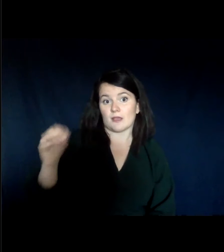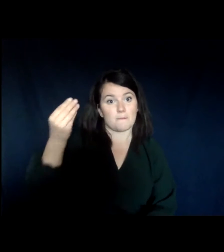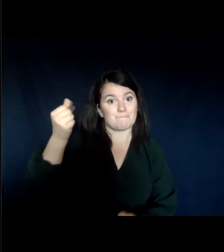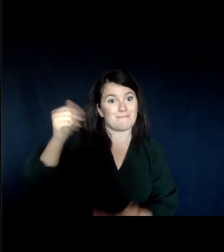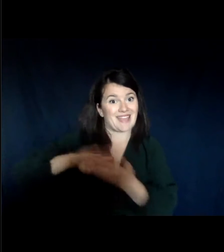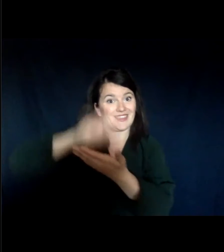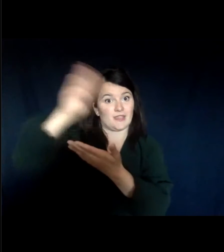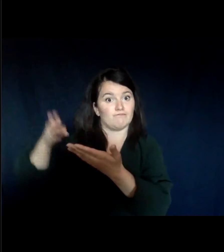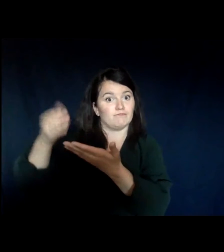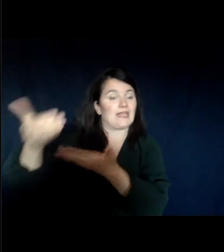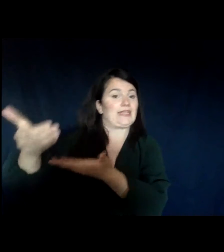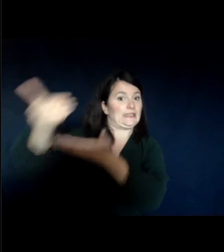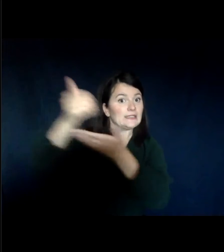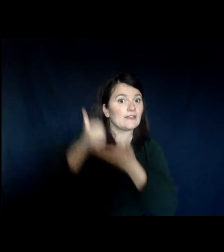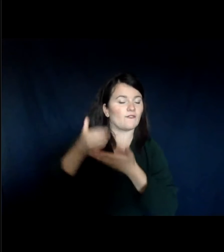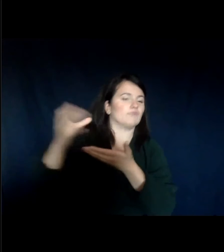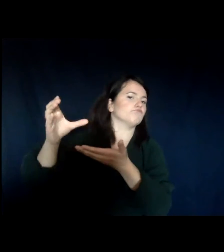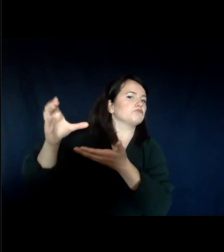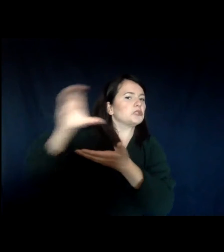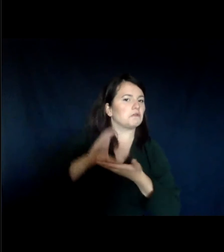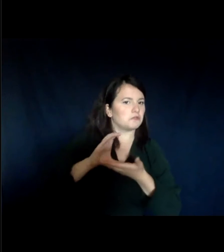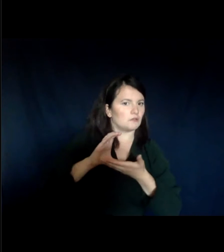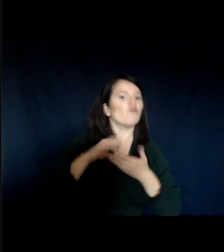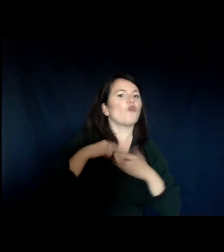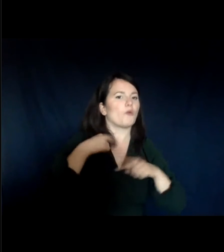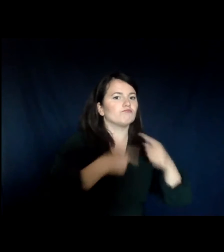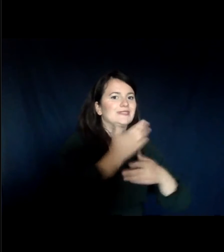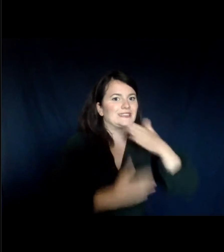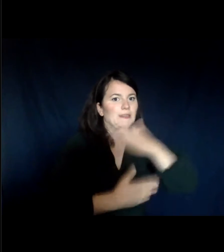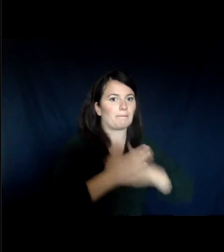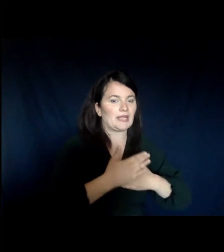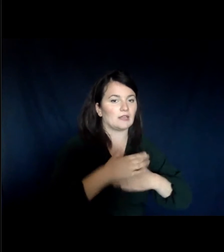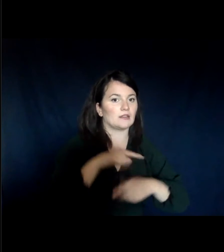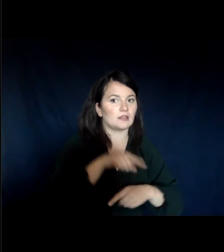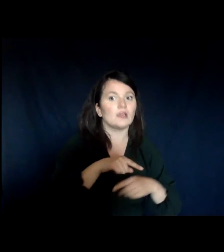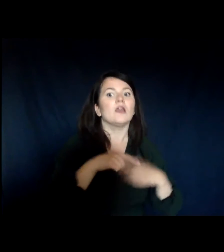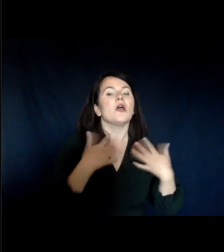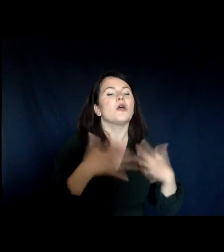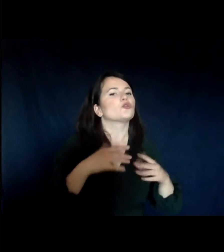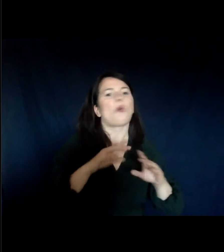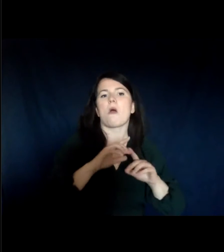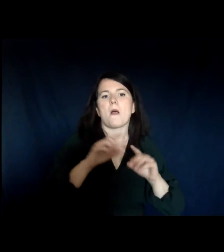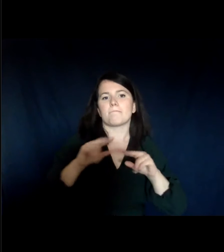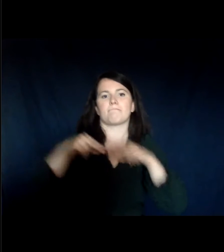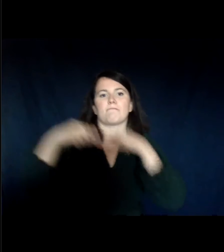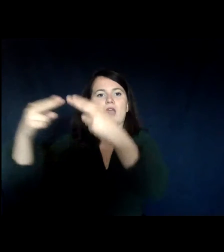of the ESF amount for beneficiaries or intermediate bodies.